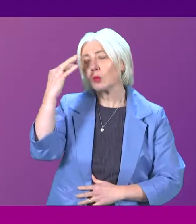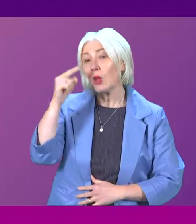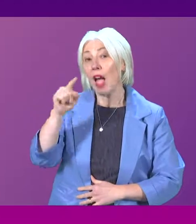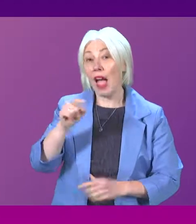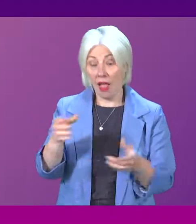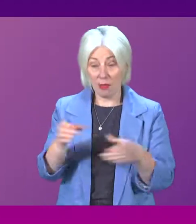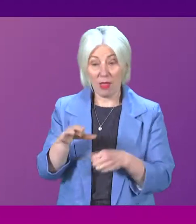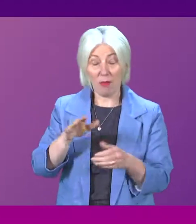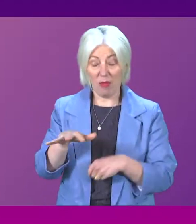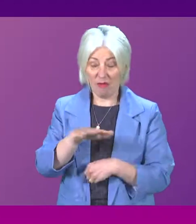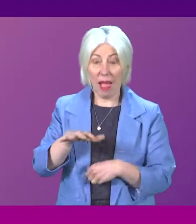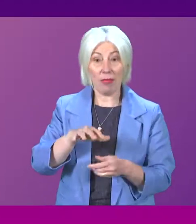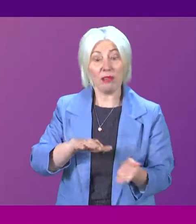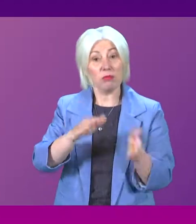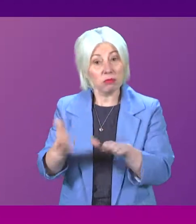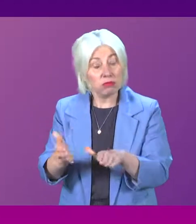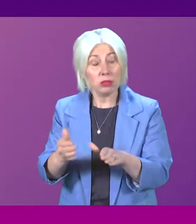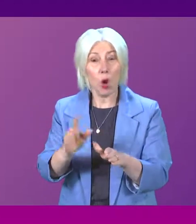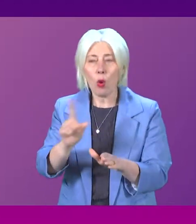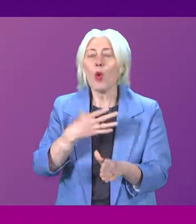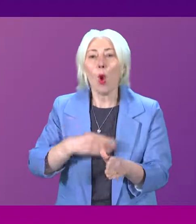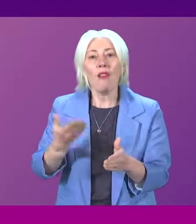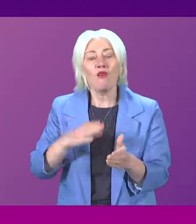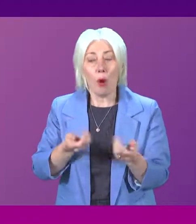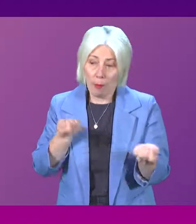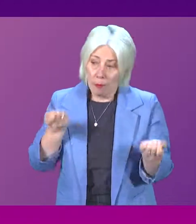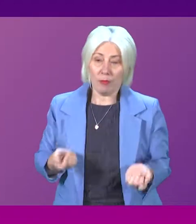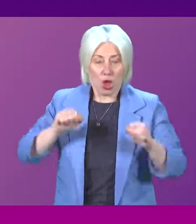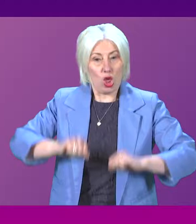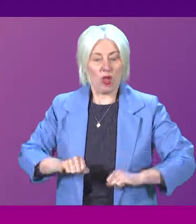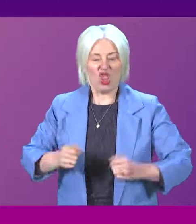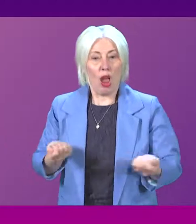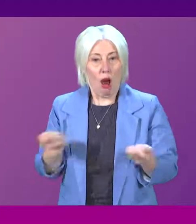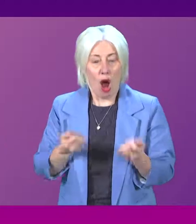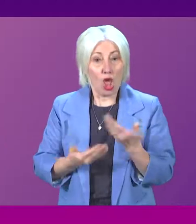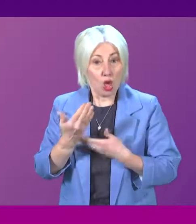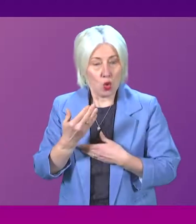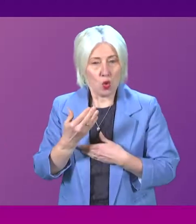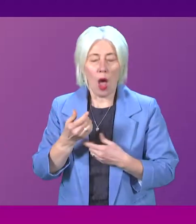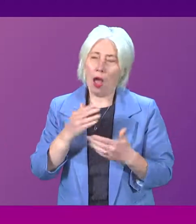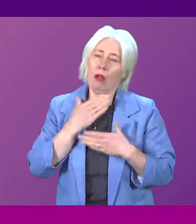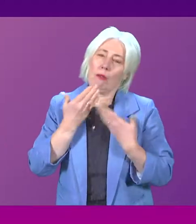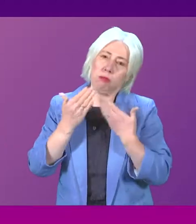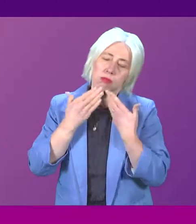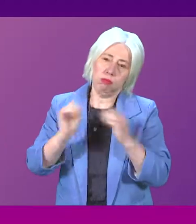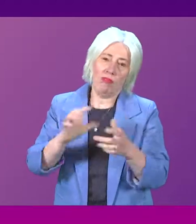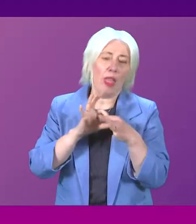what they would want to see from a new inquiry chair and I am especially grateful to them for their engagement at this time.